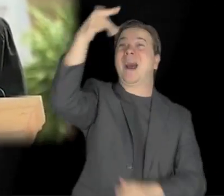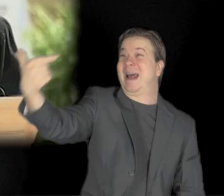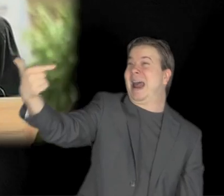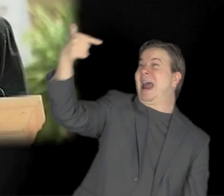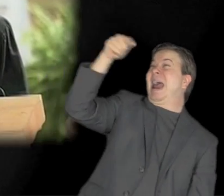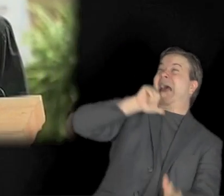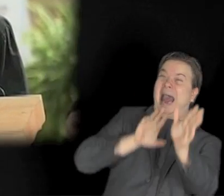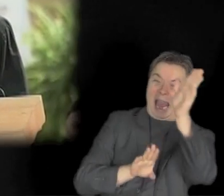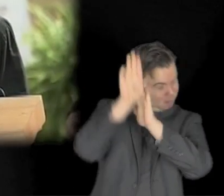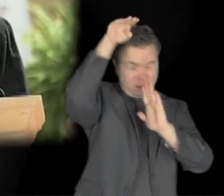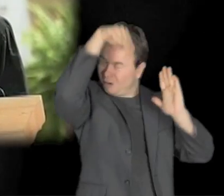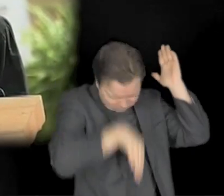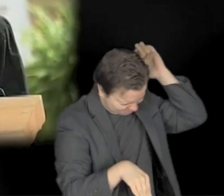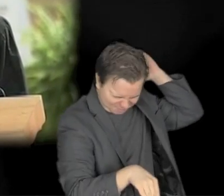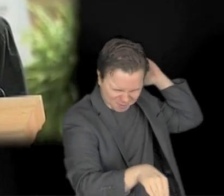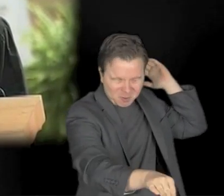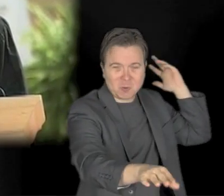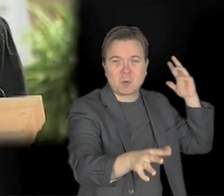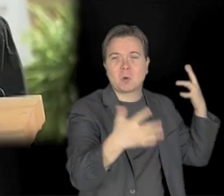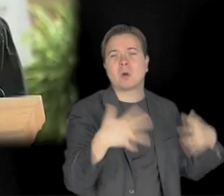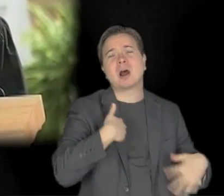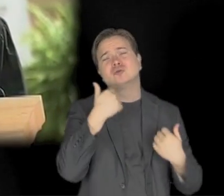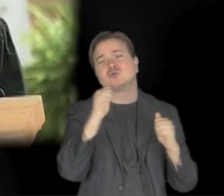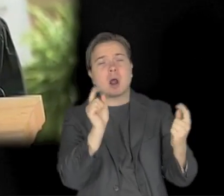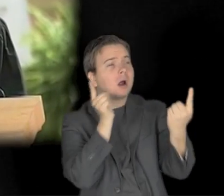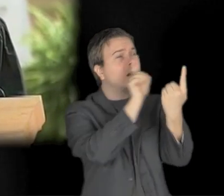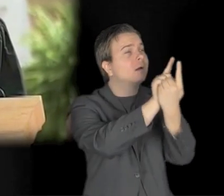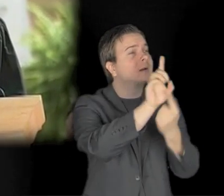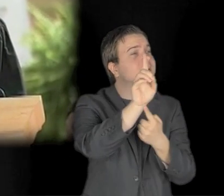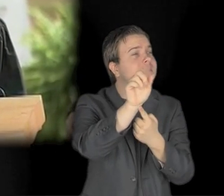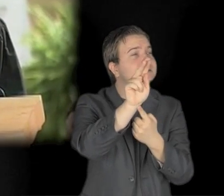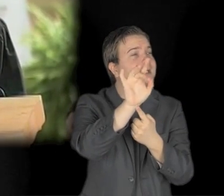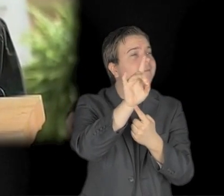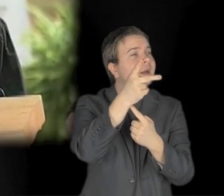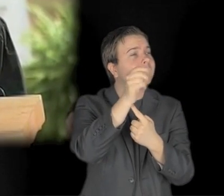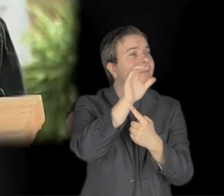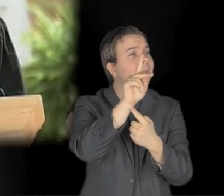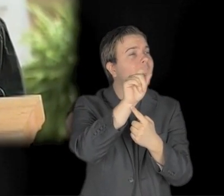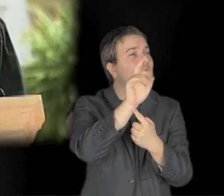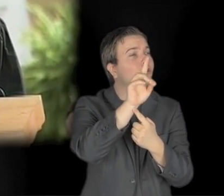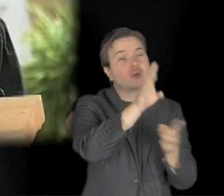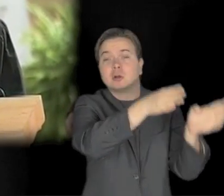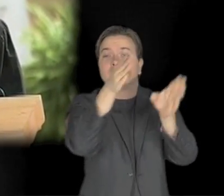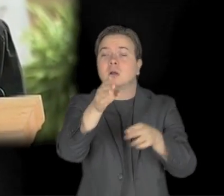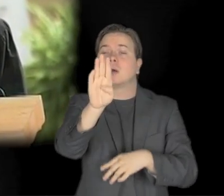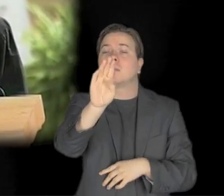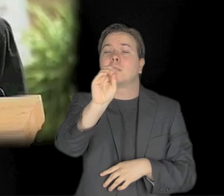I met with David Packard and Bob Noyce and tried to apologize for screwing up so badly.